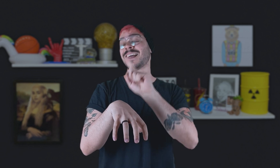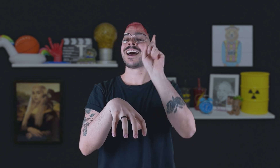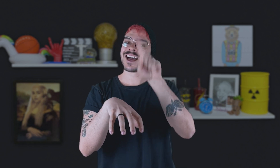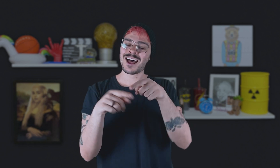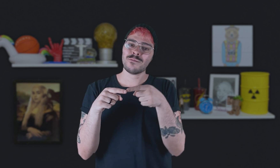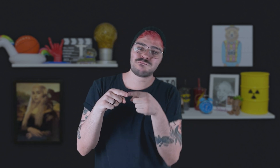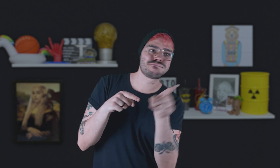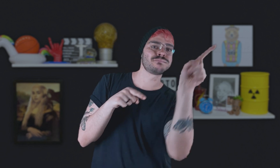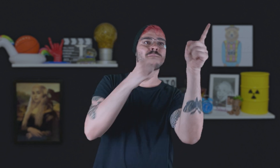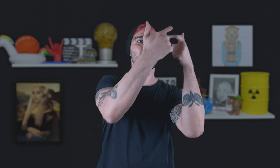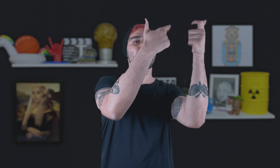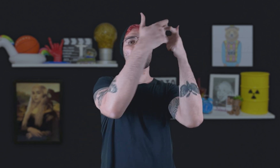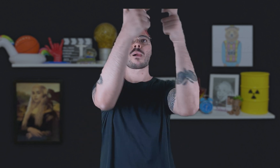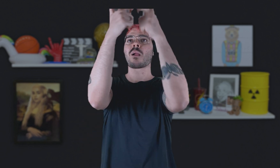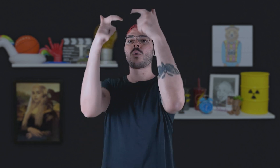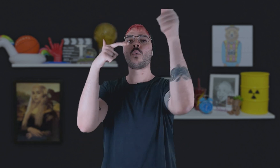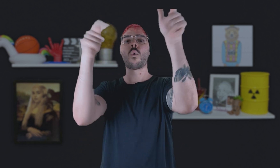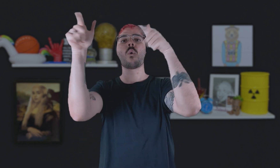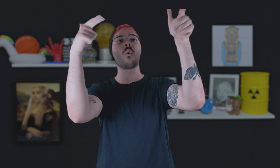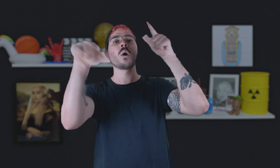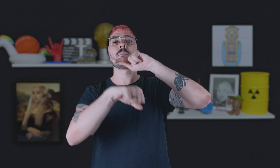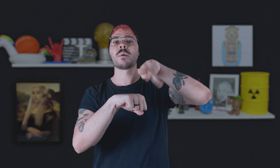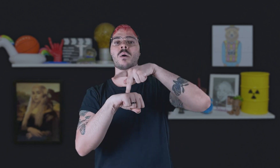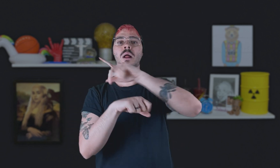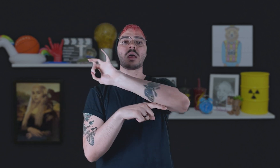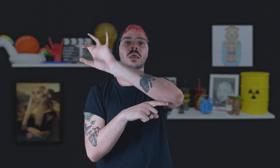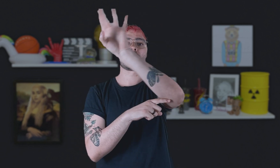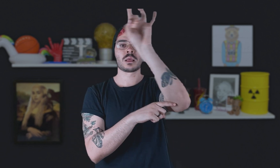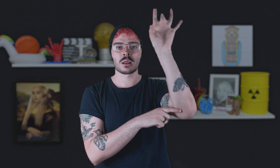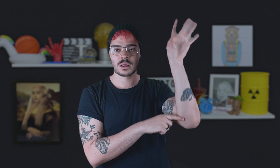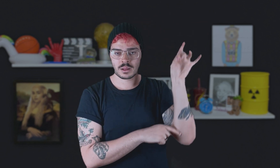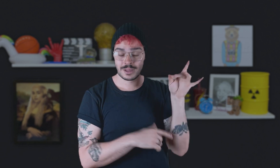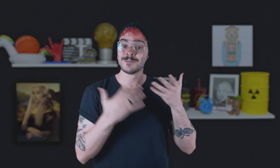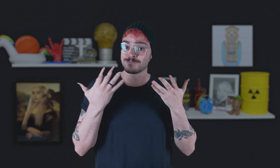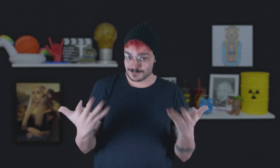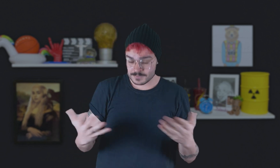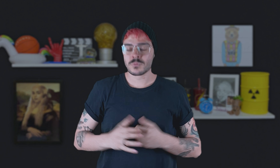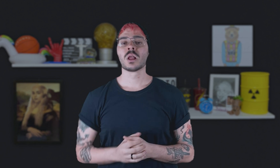but rather indirect conflicts in other countries.